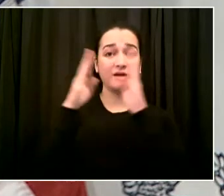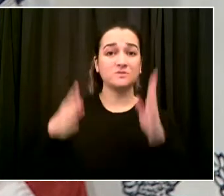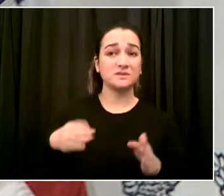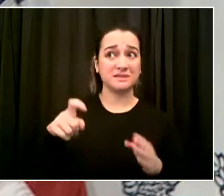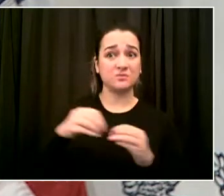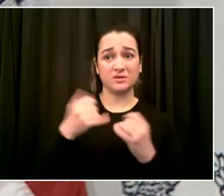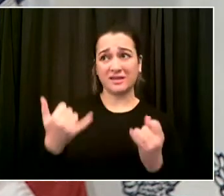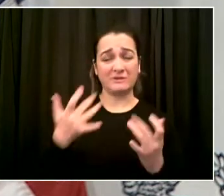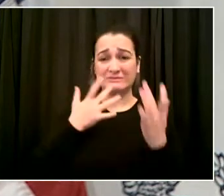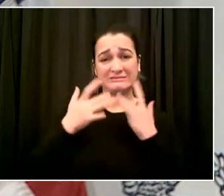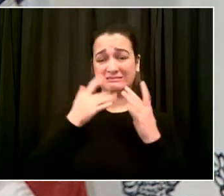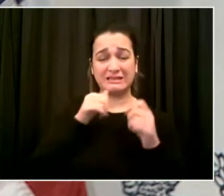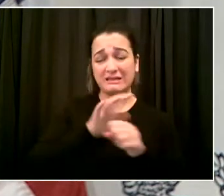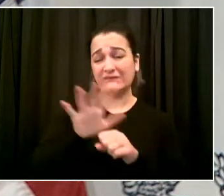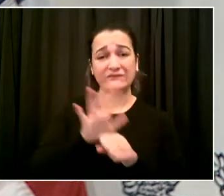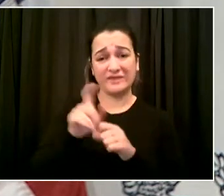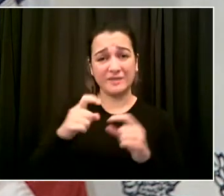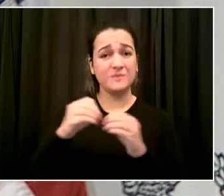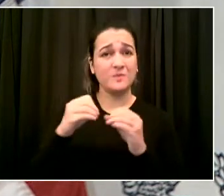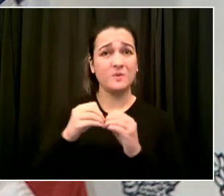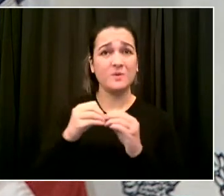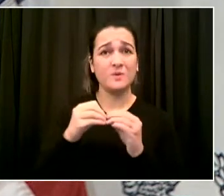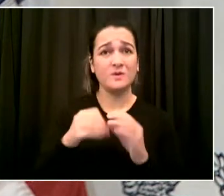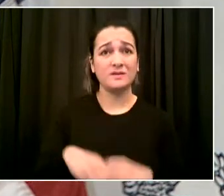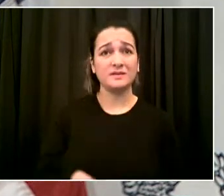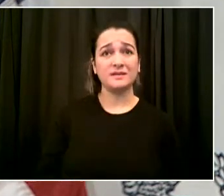WELL. DISCRIMINATION POINT IS REAL AND IT IS UNACCEPTABLE. WHEN I WAS A COUNCILMEMBER WE